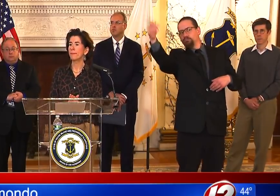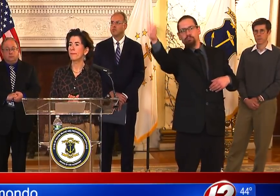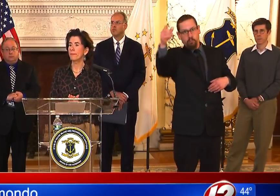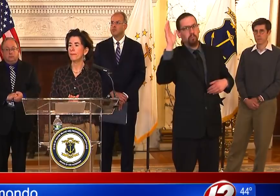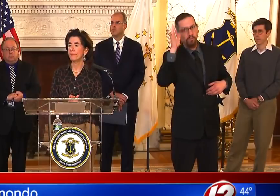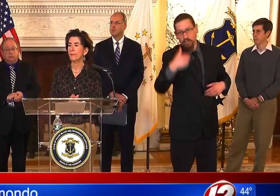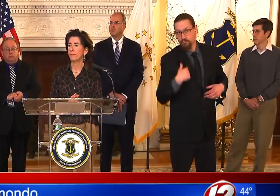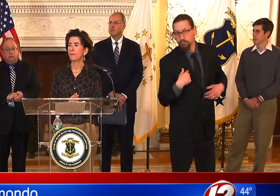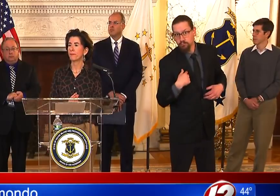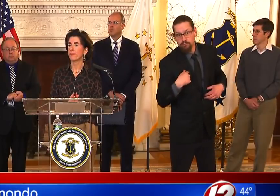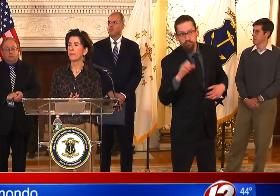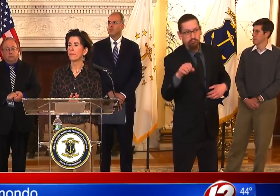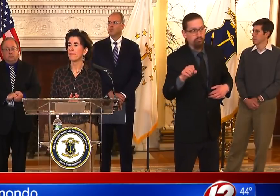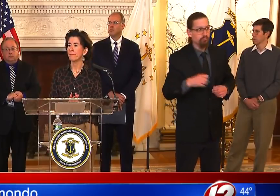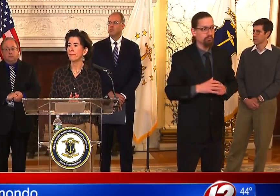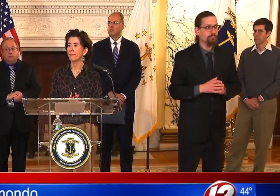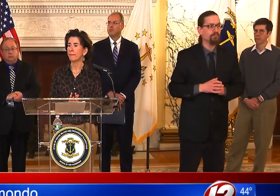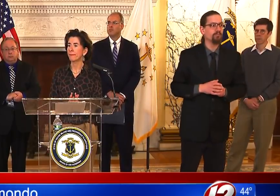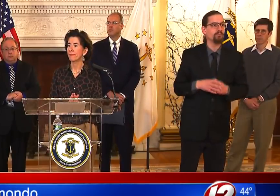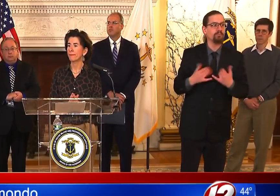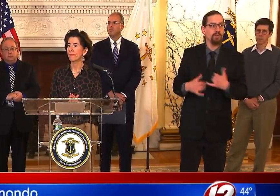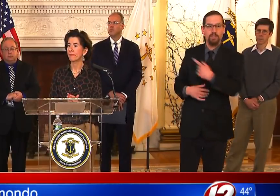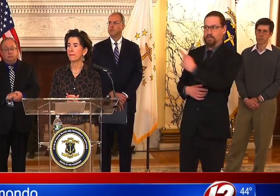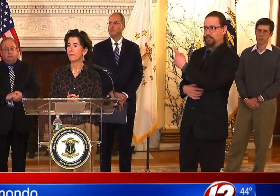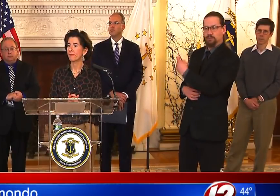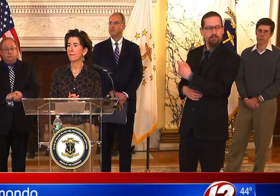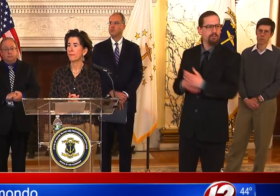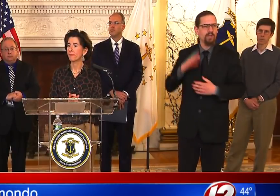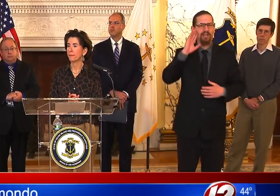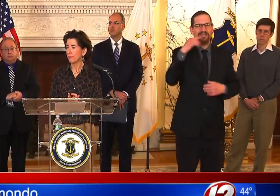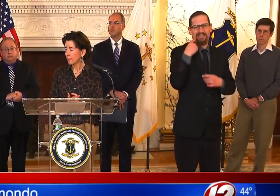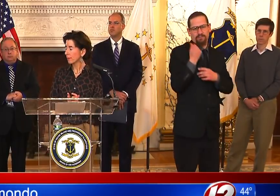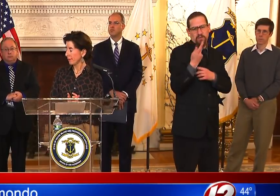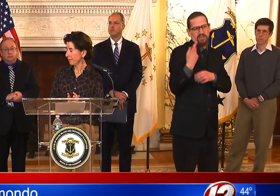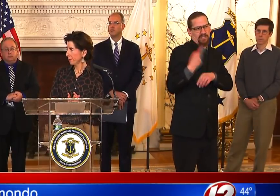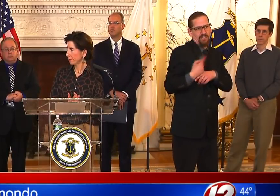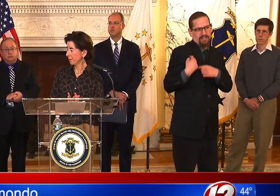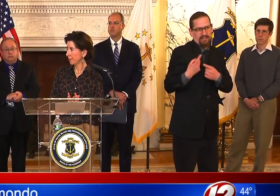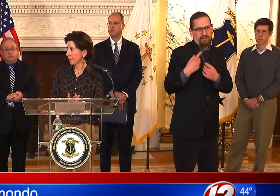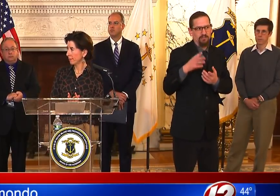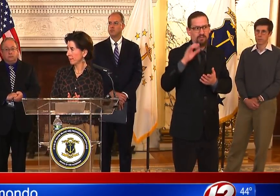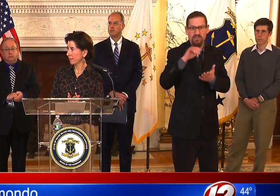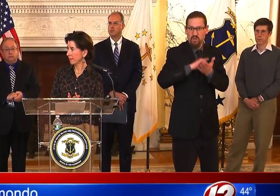BASIS. HOW EFFECTIVE WAS THE BUILDOUT TO TRACK DOWN NEW